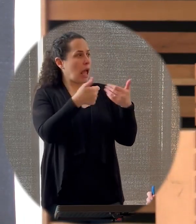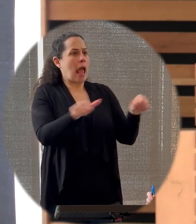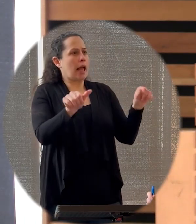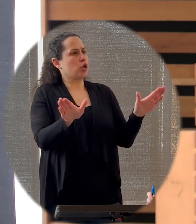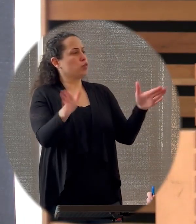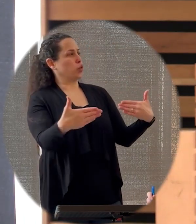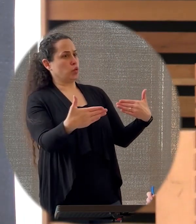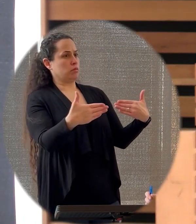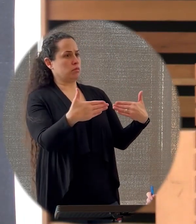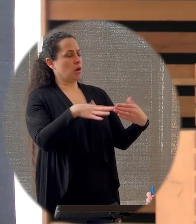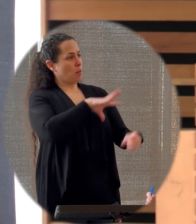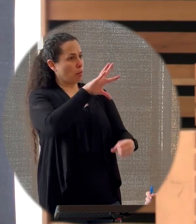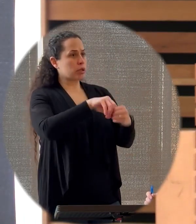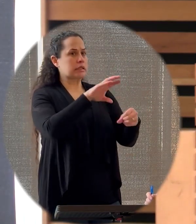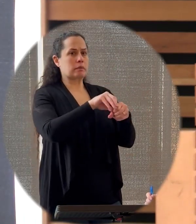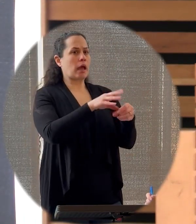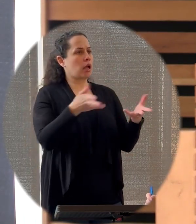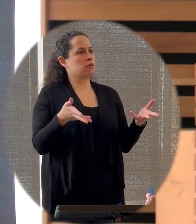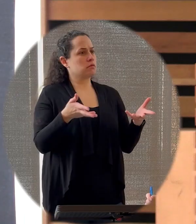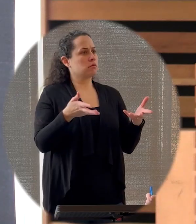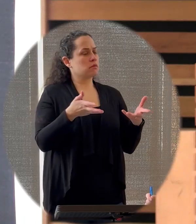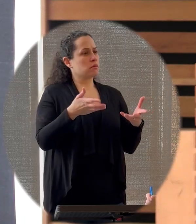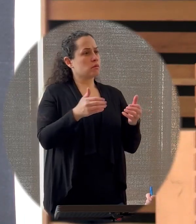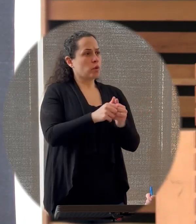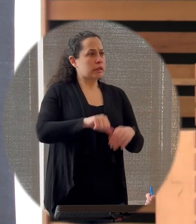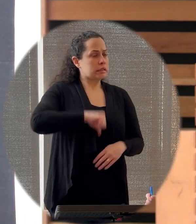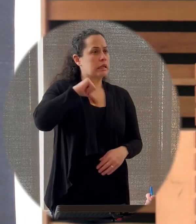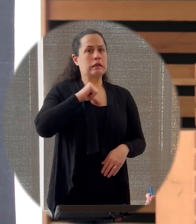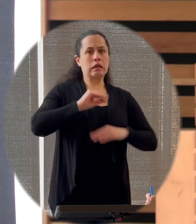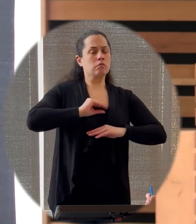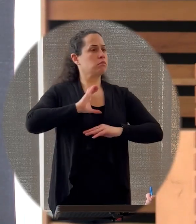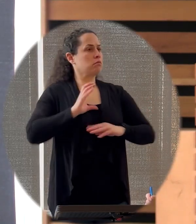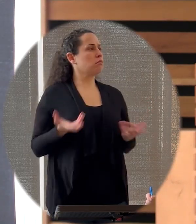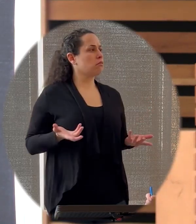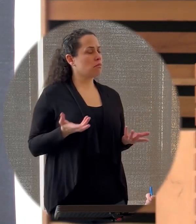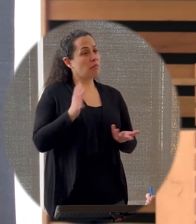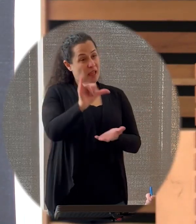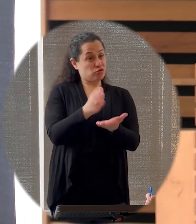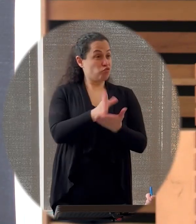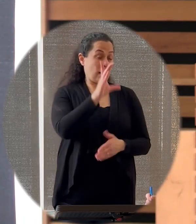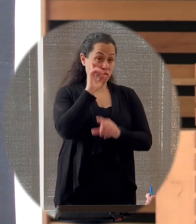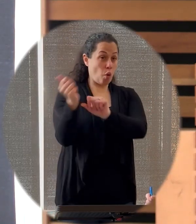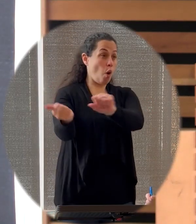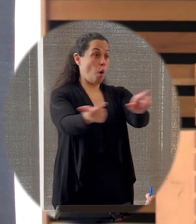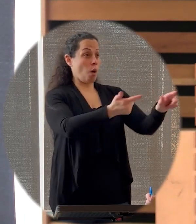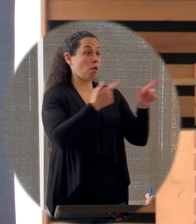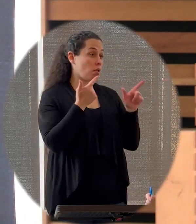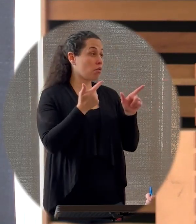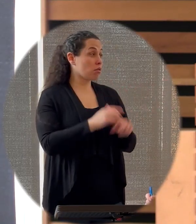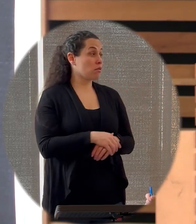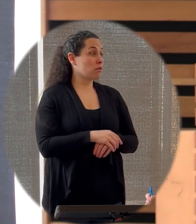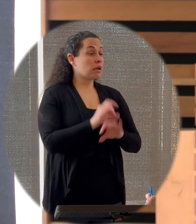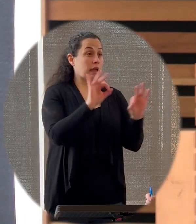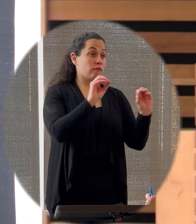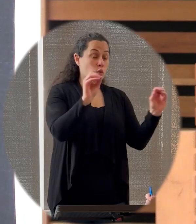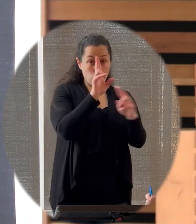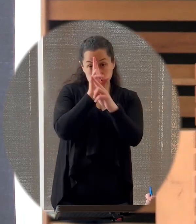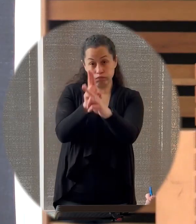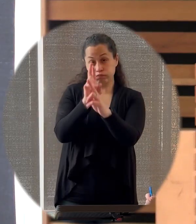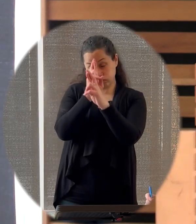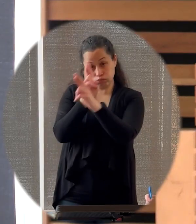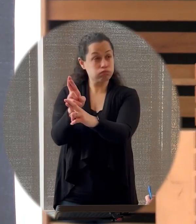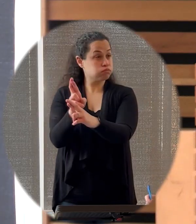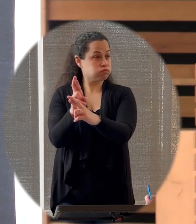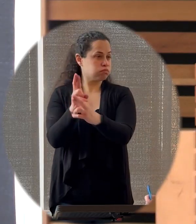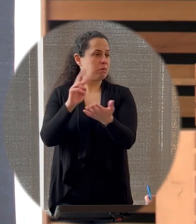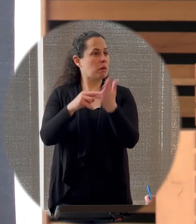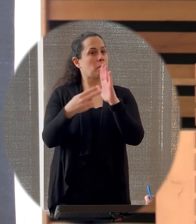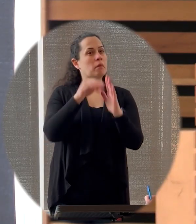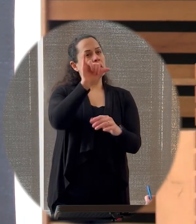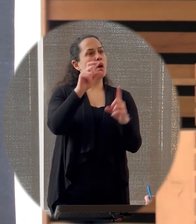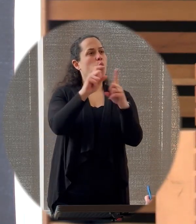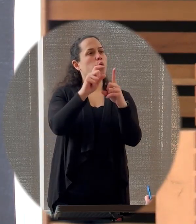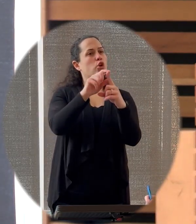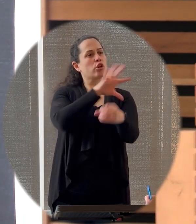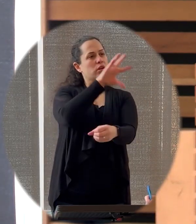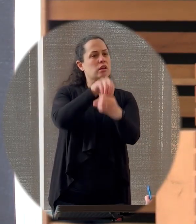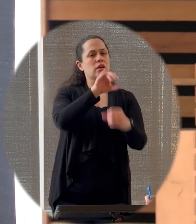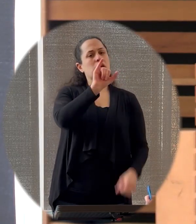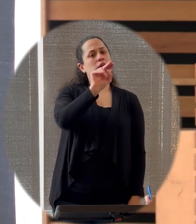participate with dignity. It is a right. and until we honour it as one, the word inclusion describes